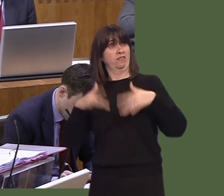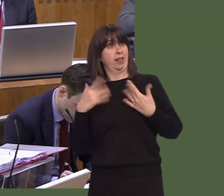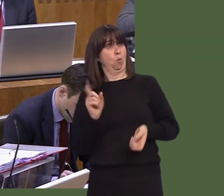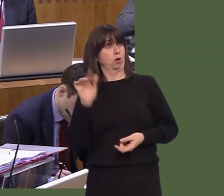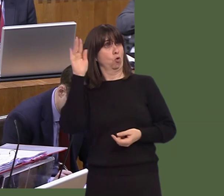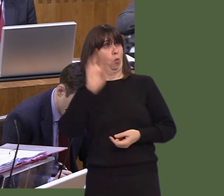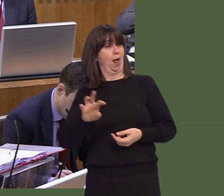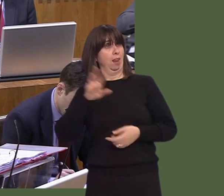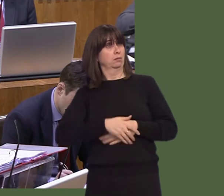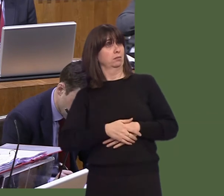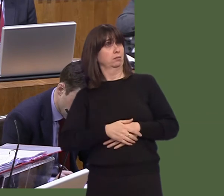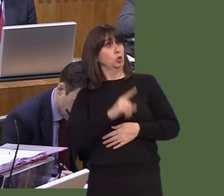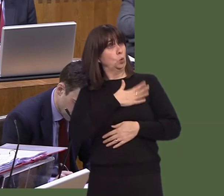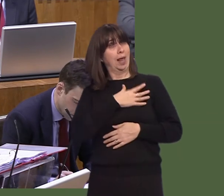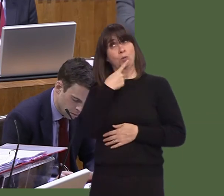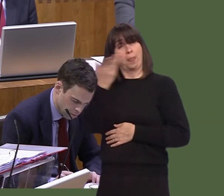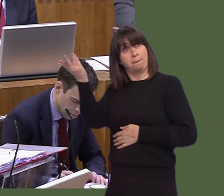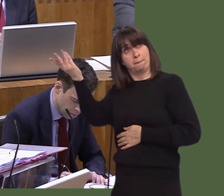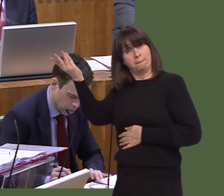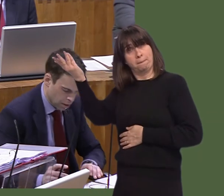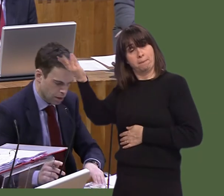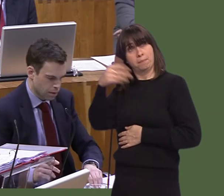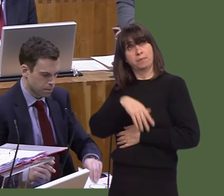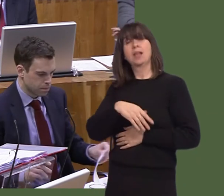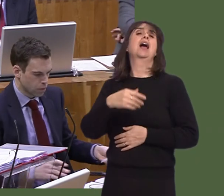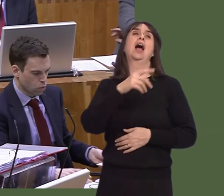Isn't it the case that outside a customs union it would be our choice either to trade freely